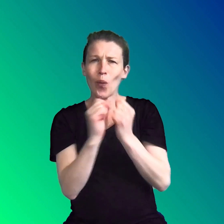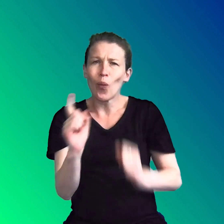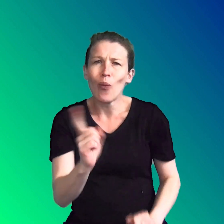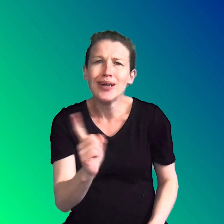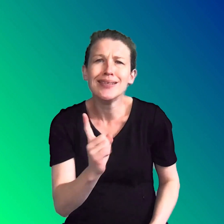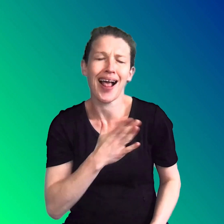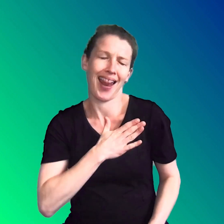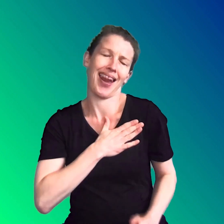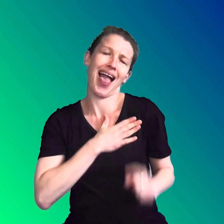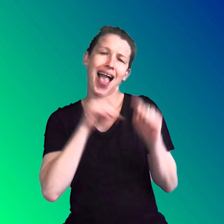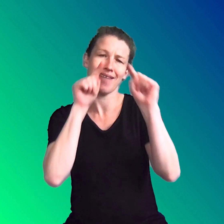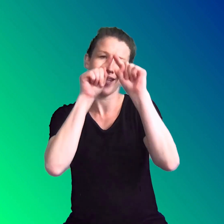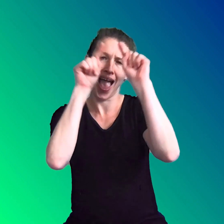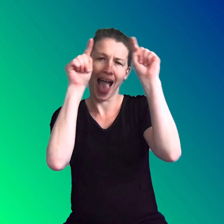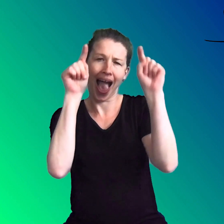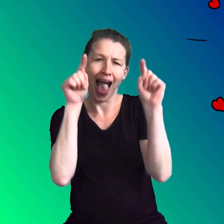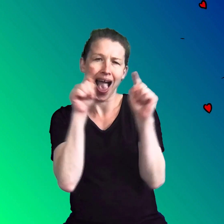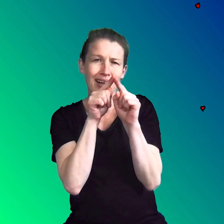The leaves are shaped like a love heart